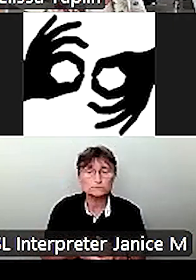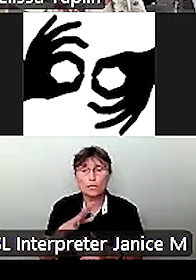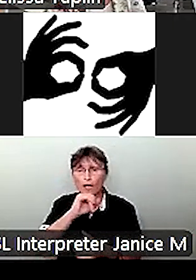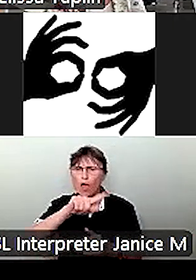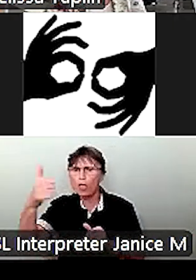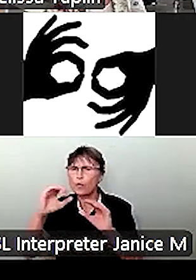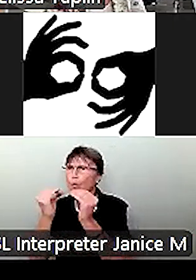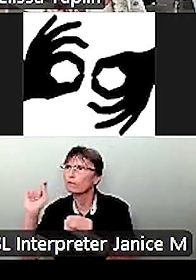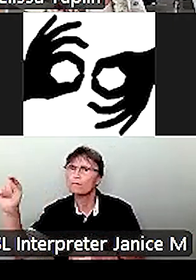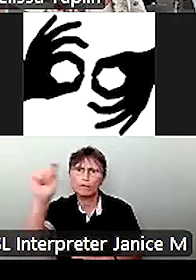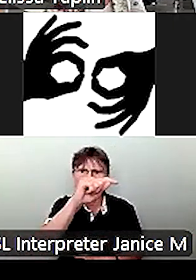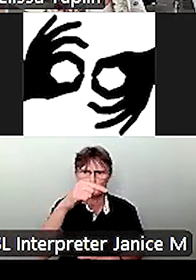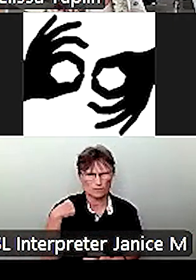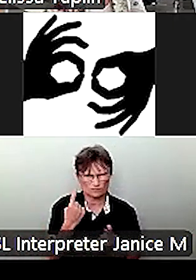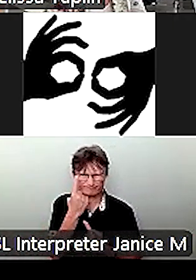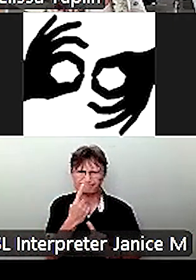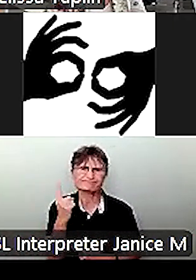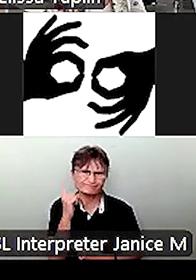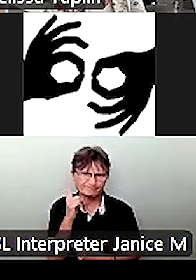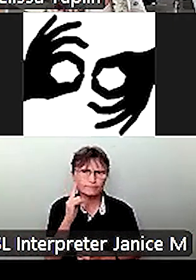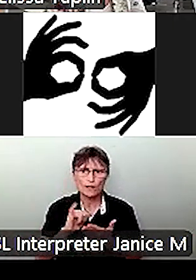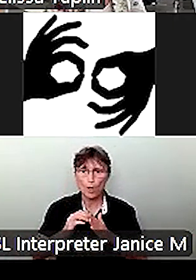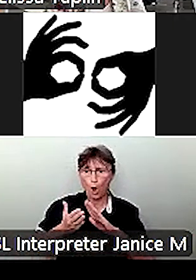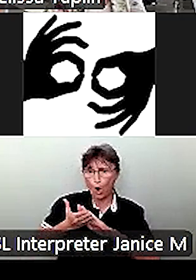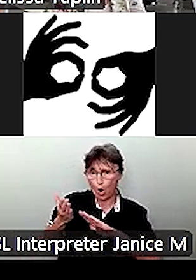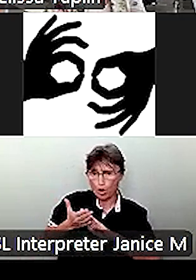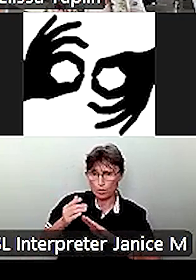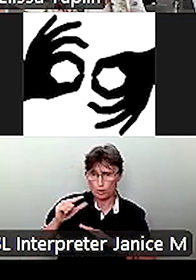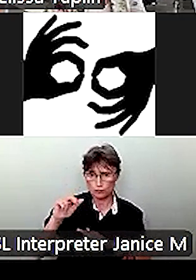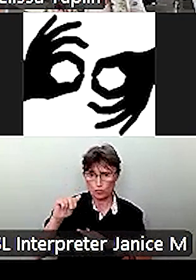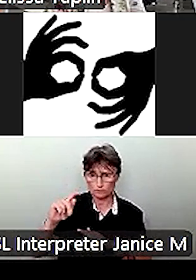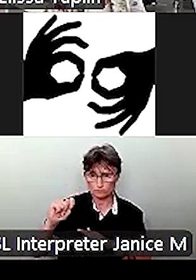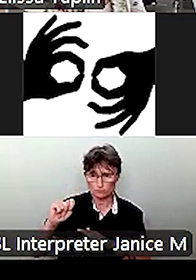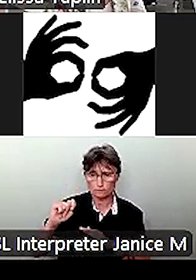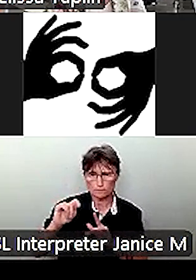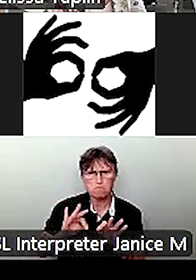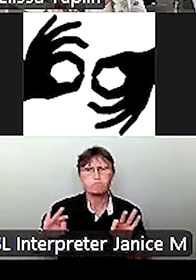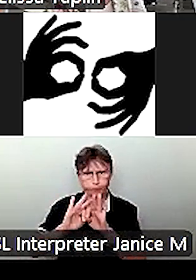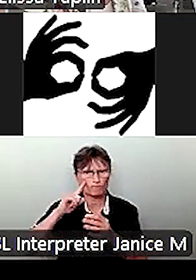grants continue to be a critical source of revenue for arts organizations, and that